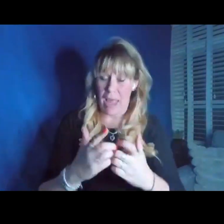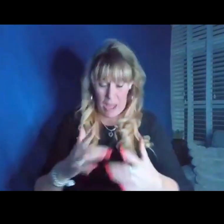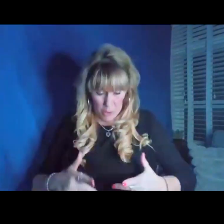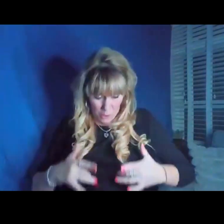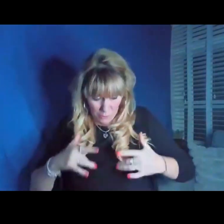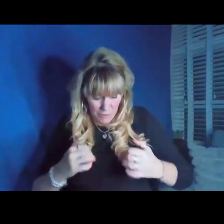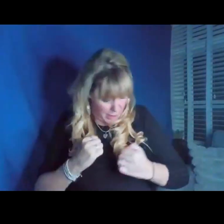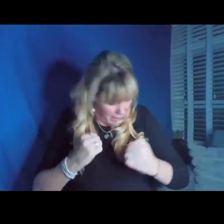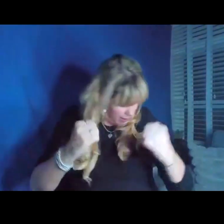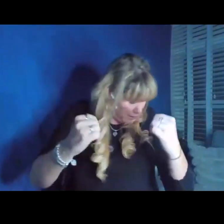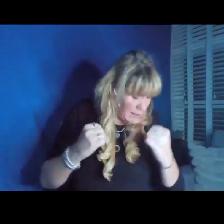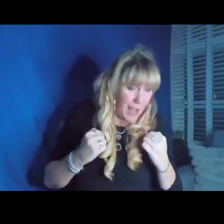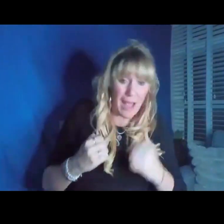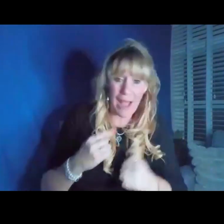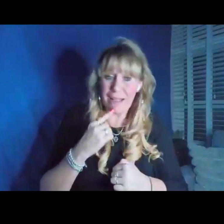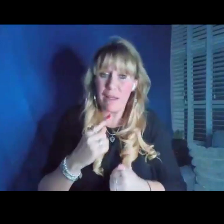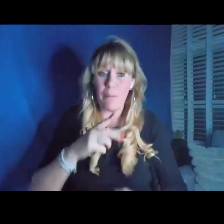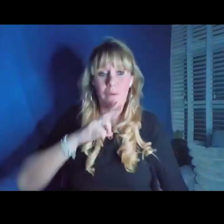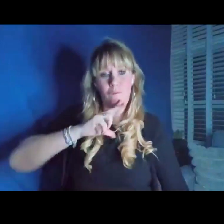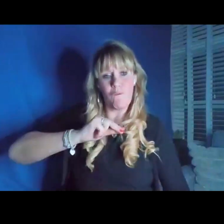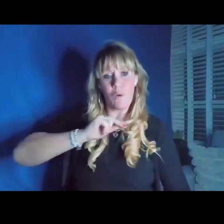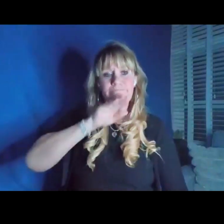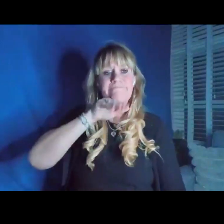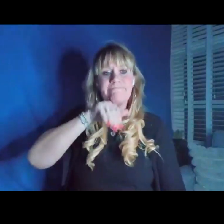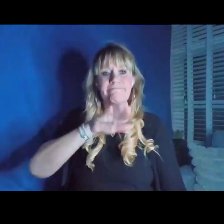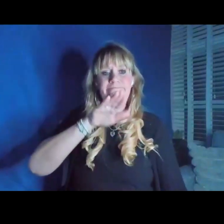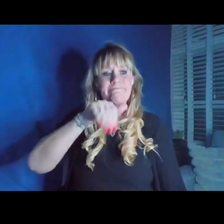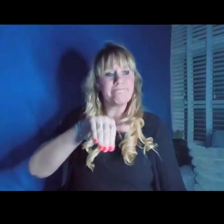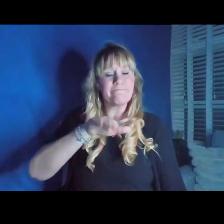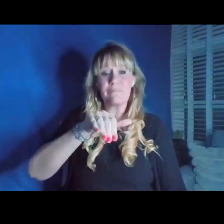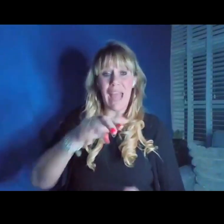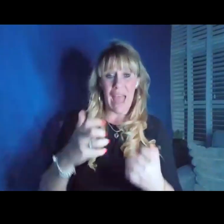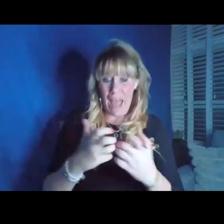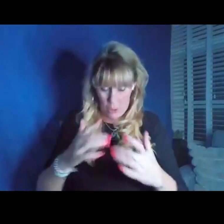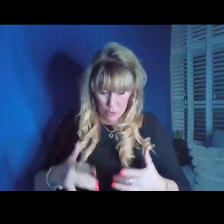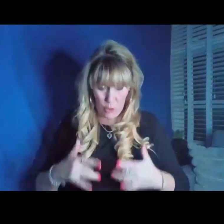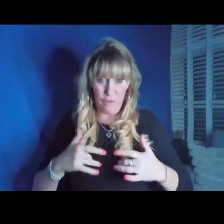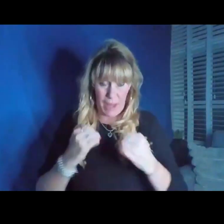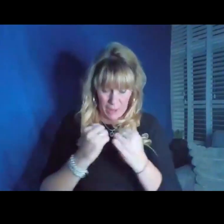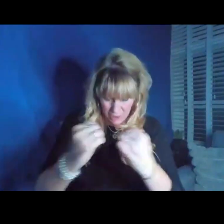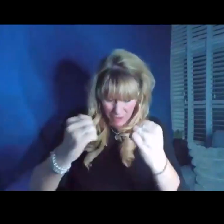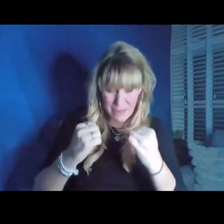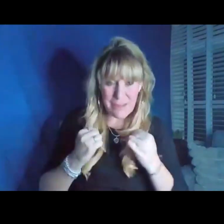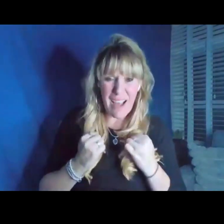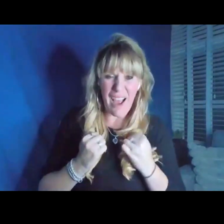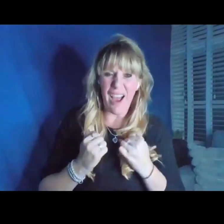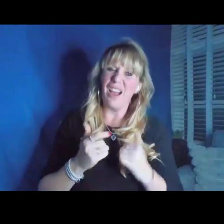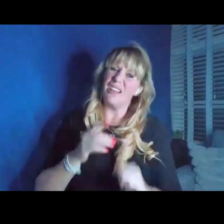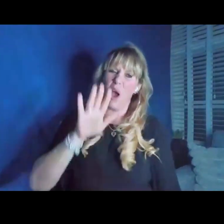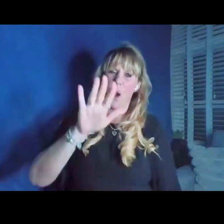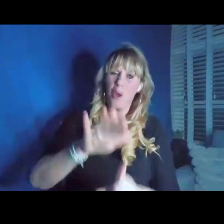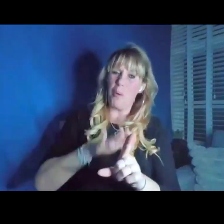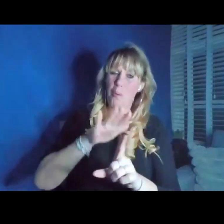how you feel inside it's in your patronising smile. how you feel inside